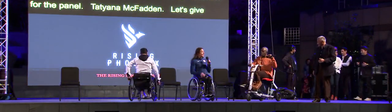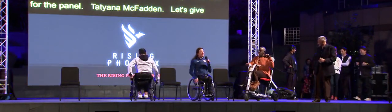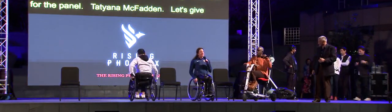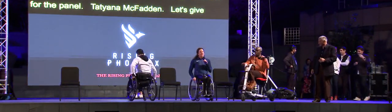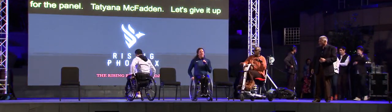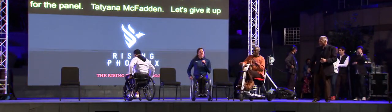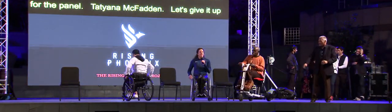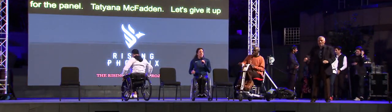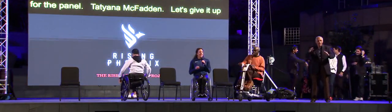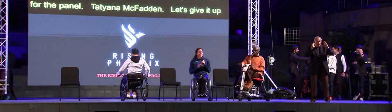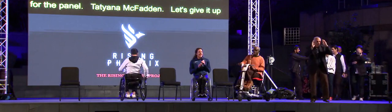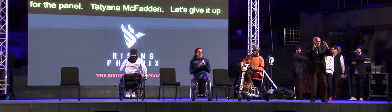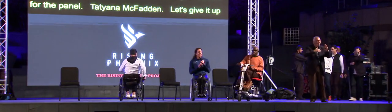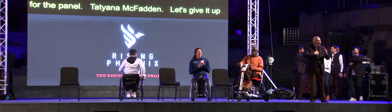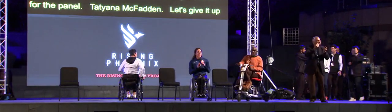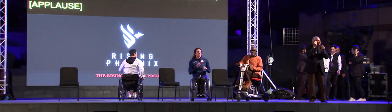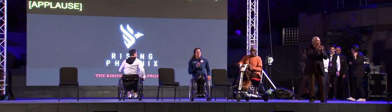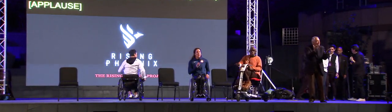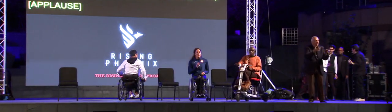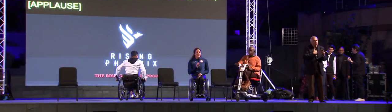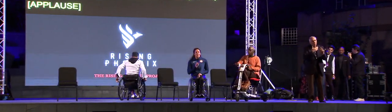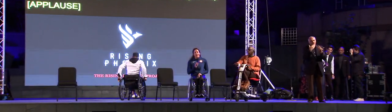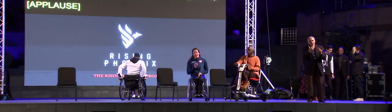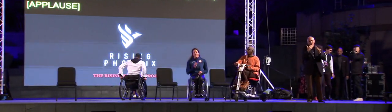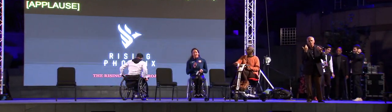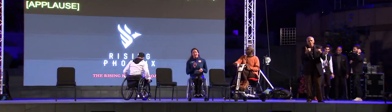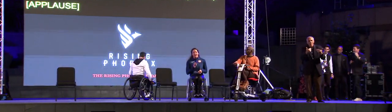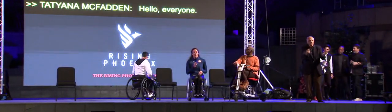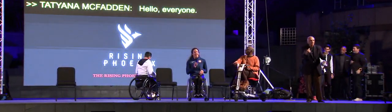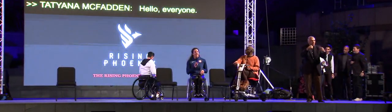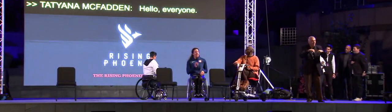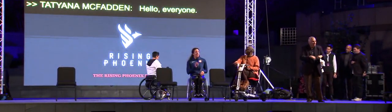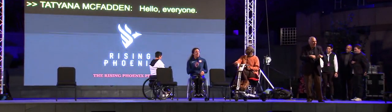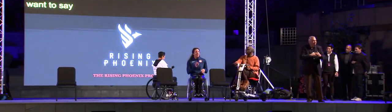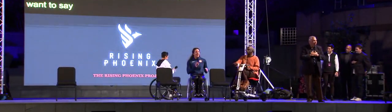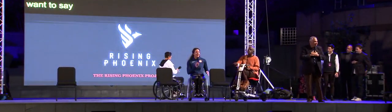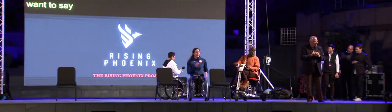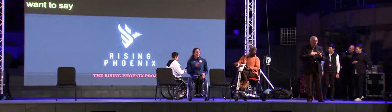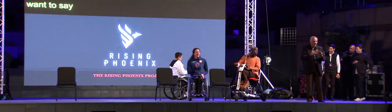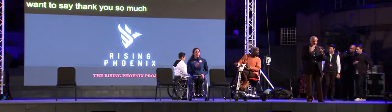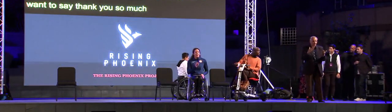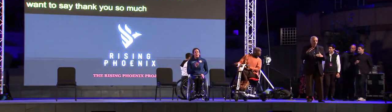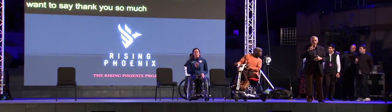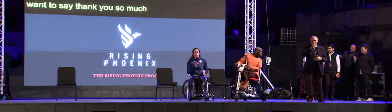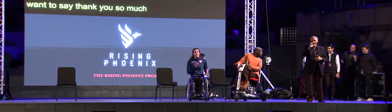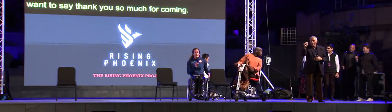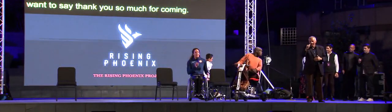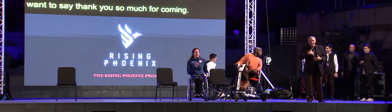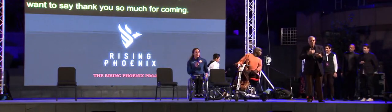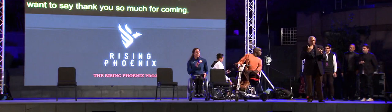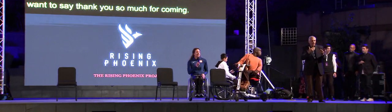Hello, everyone. I just want to say thank you so much for coming. Thank you, LA. Thank you, ReelAbilities.